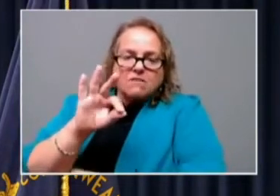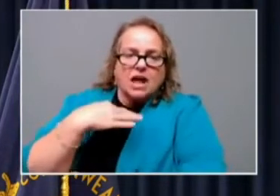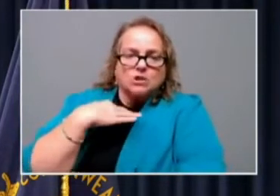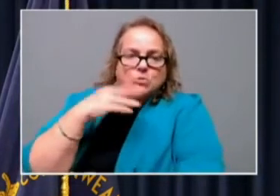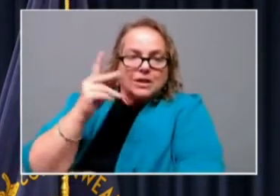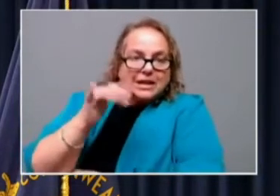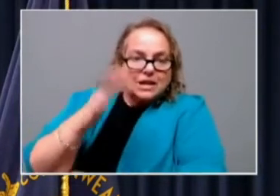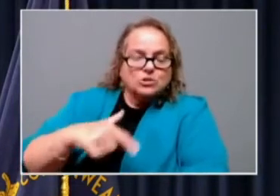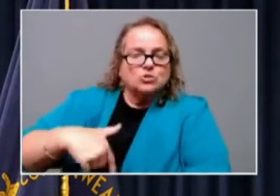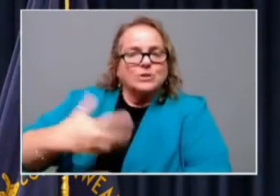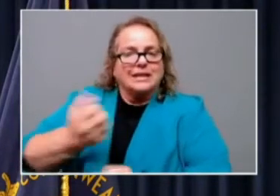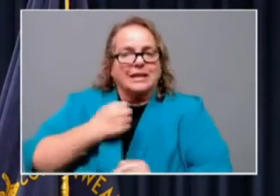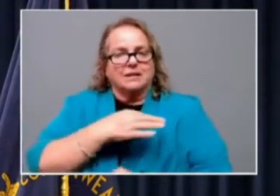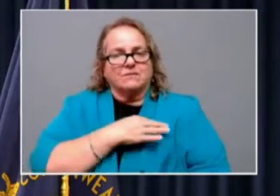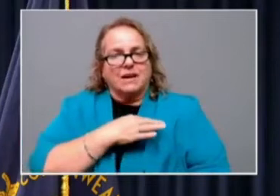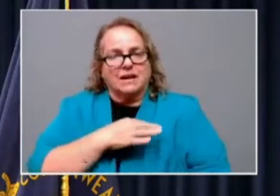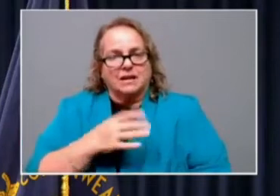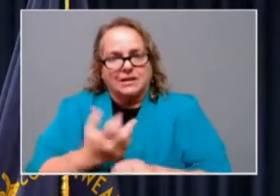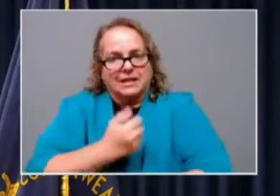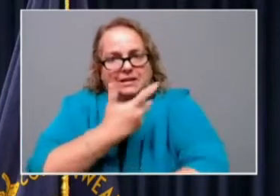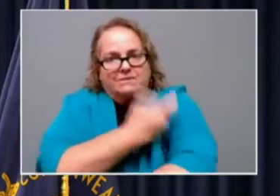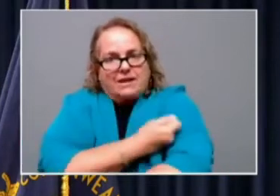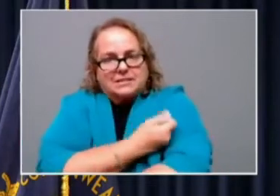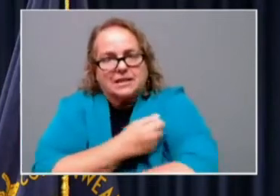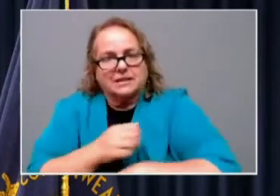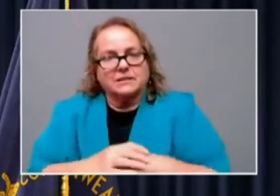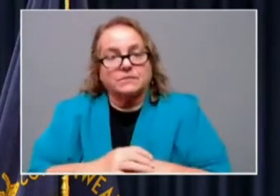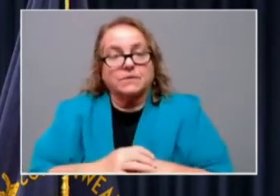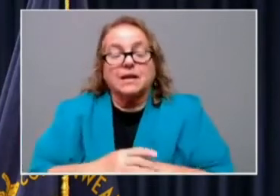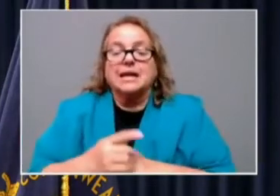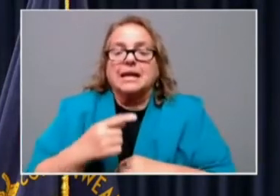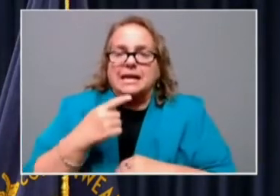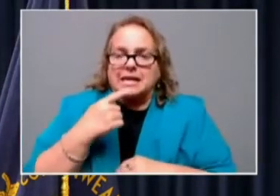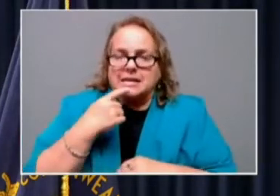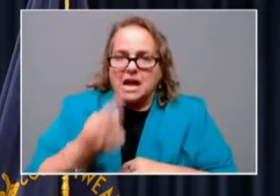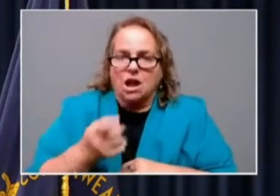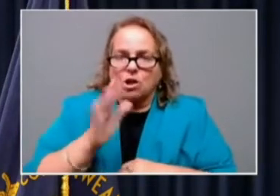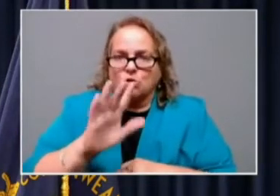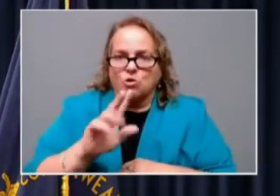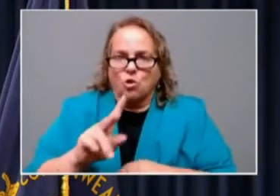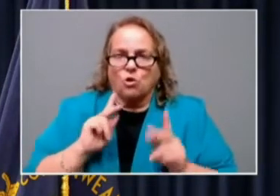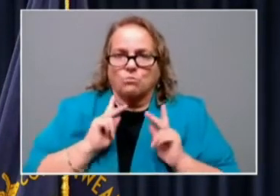Well I think it's telling very personal stories. It's it's telling stories of